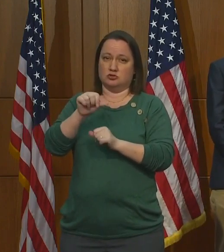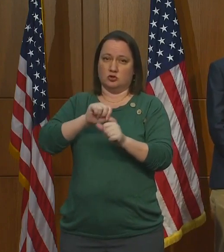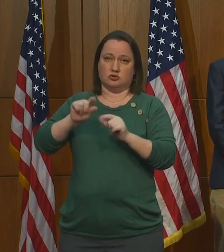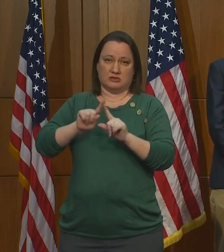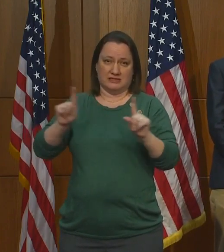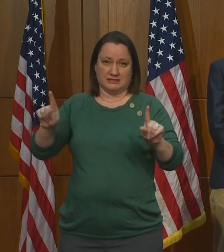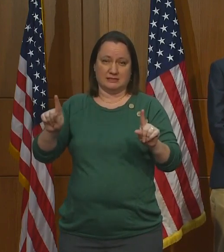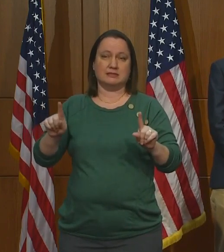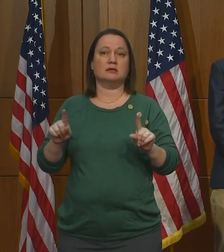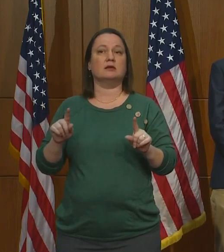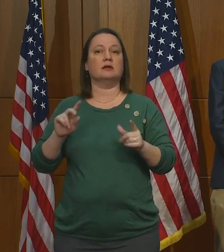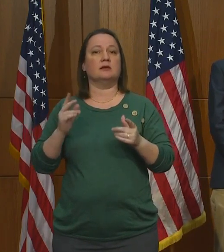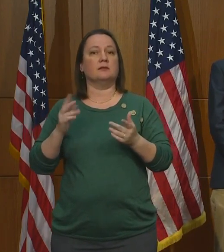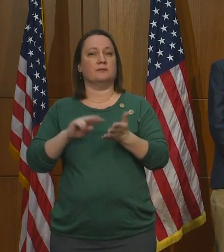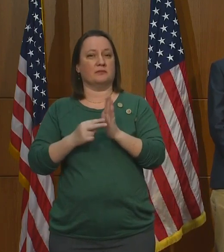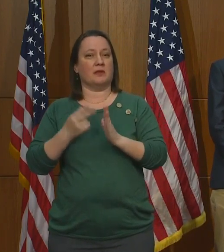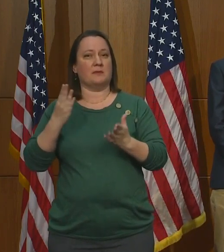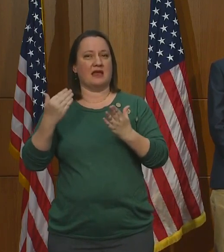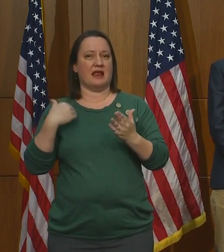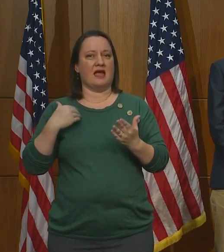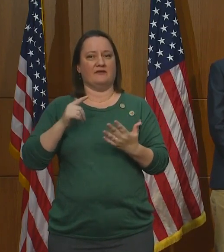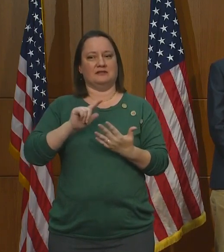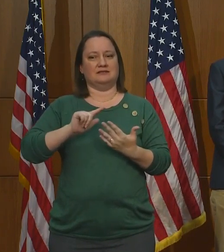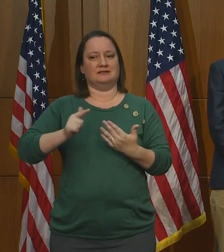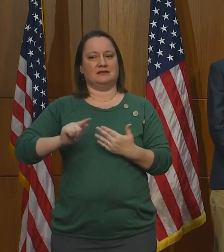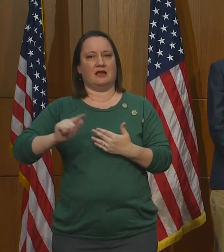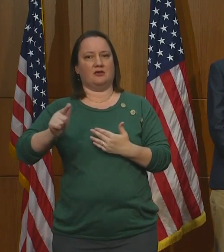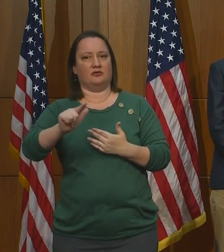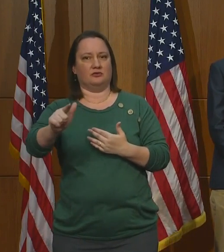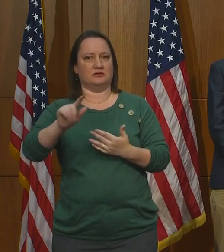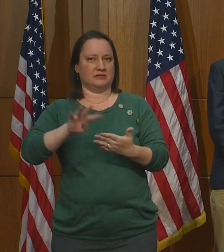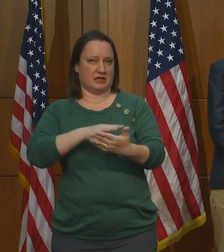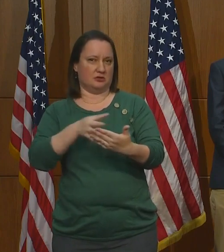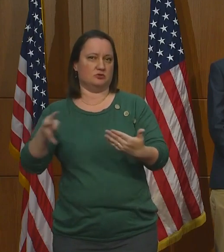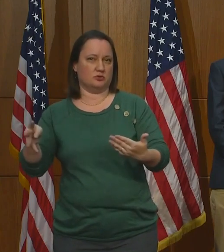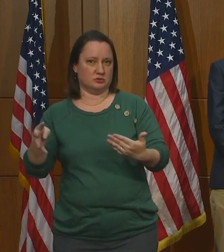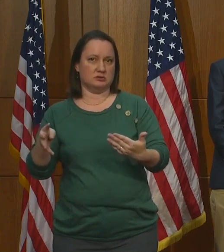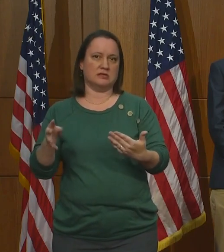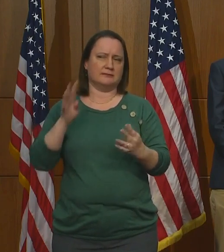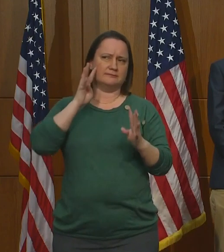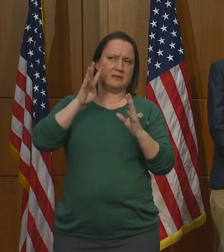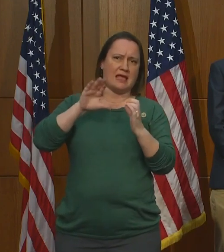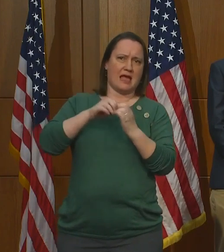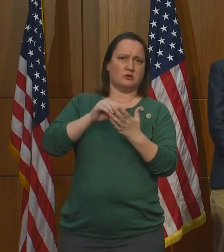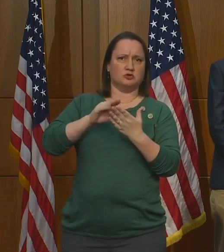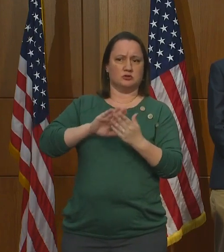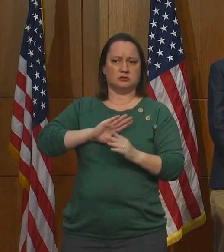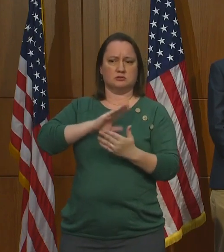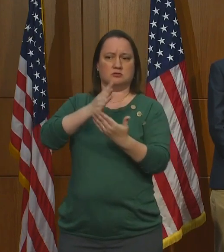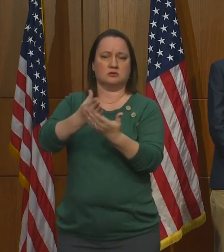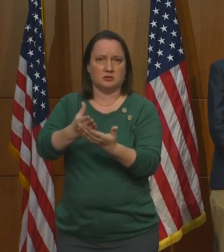MEASURES SO THIS WILL LIKELY REQUIRE STAGGERED SCHEDULES AND INNOVATIVE APPROACHES TO THE